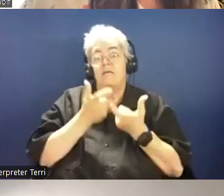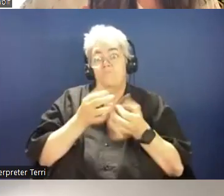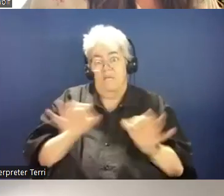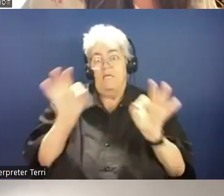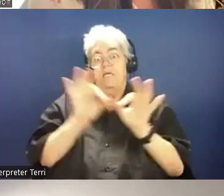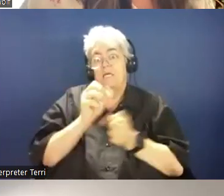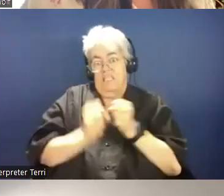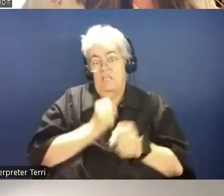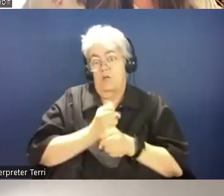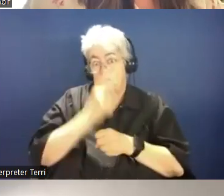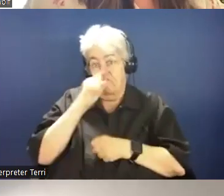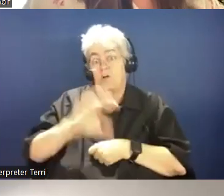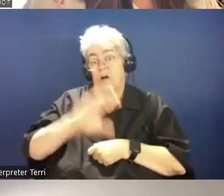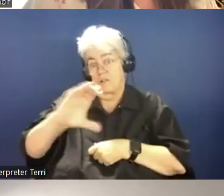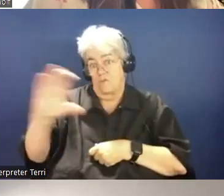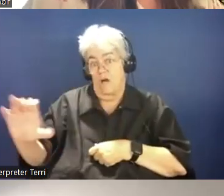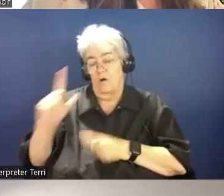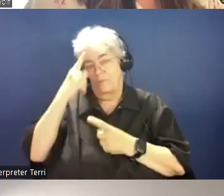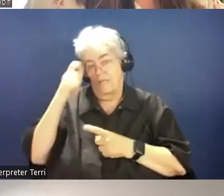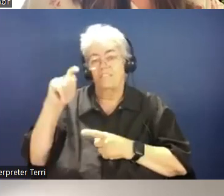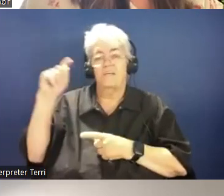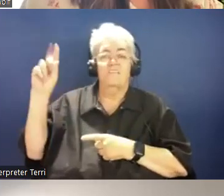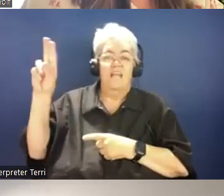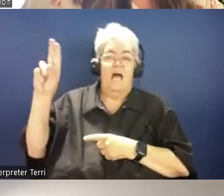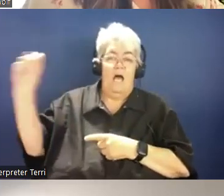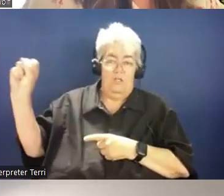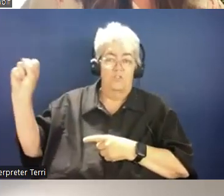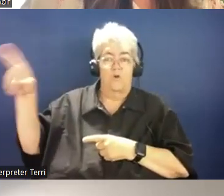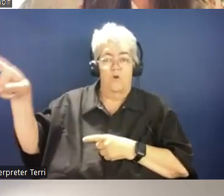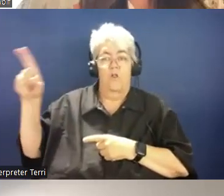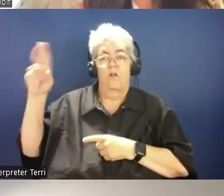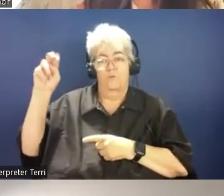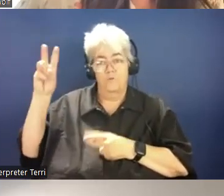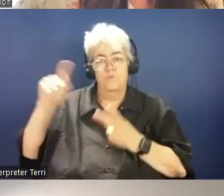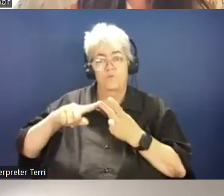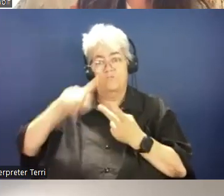reproductive health. Considering the national news and turn that we've taken over the last year.